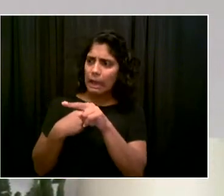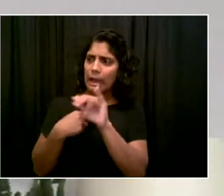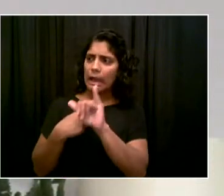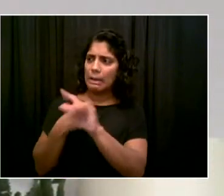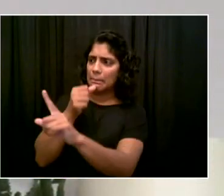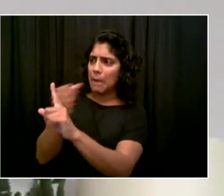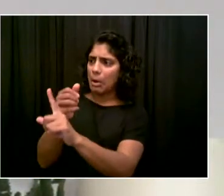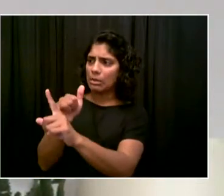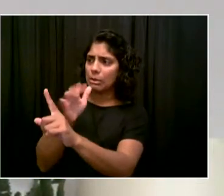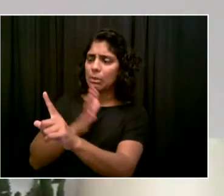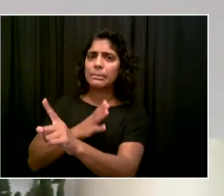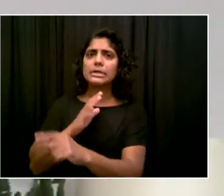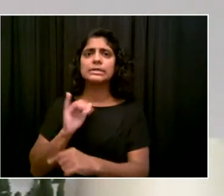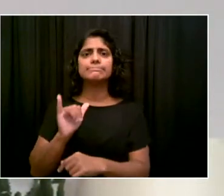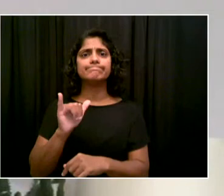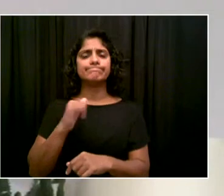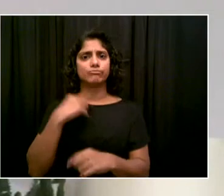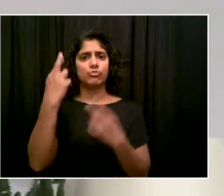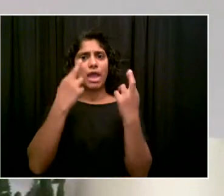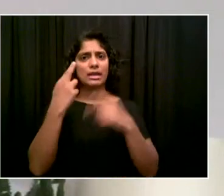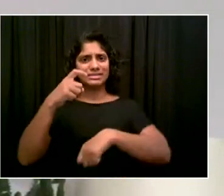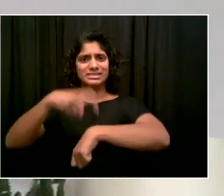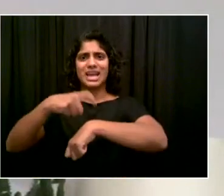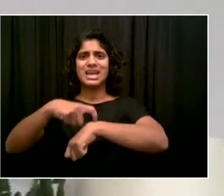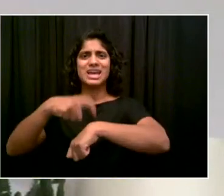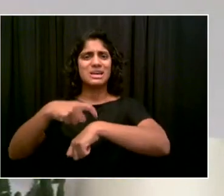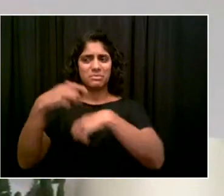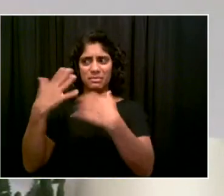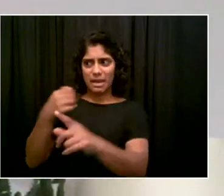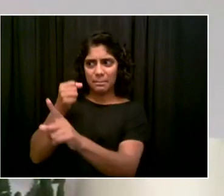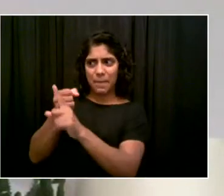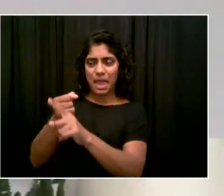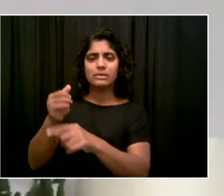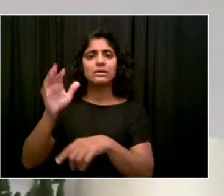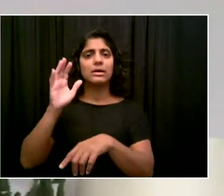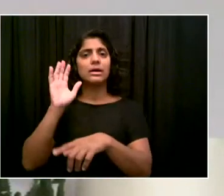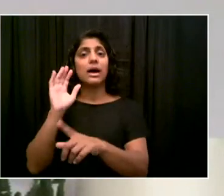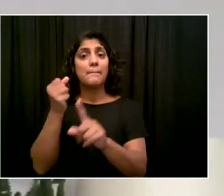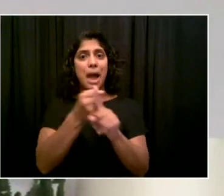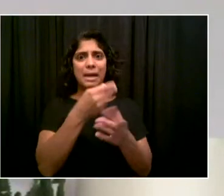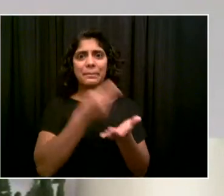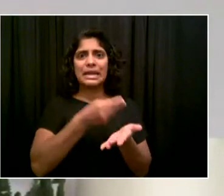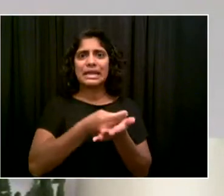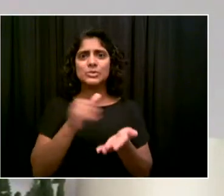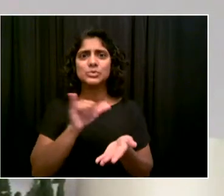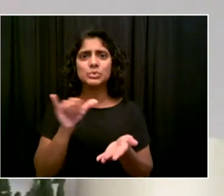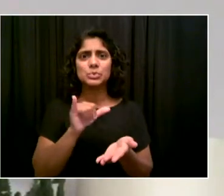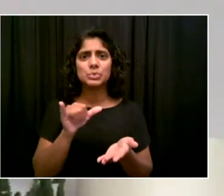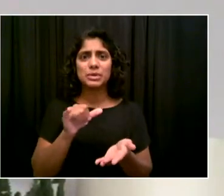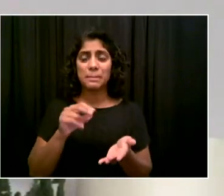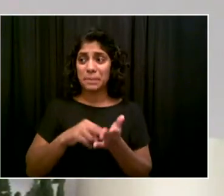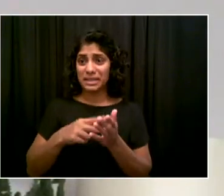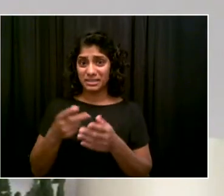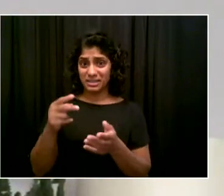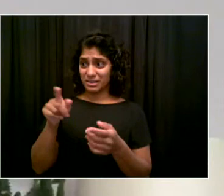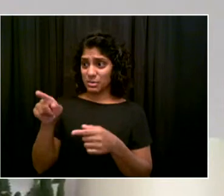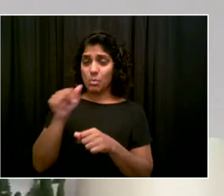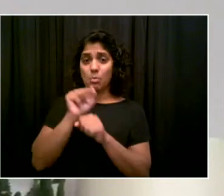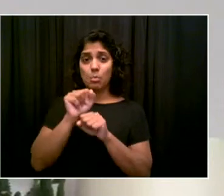WE KNOW TIME IS MONEY, ESPECIALLY FOR THE RICH BUT FOR WOINRKG AMFILS IE IN NEW YORK. NOT ONLY CAN